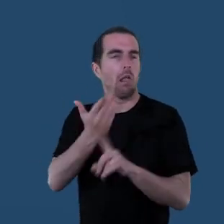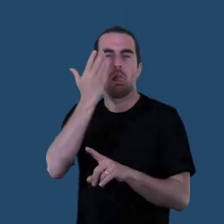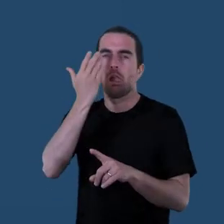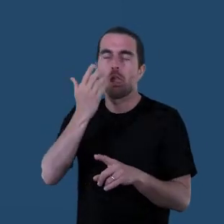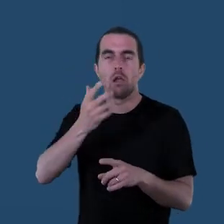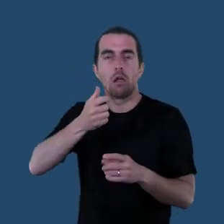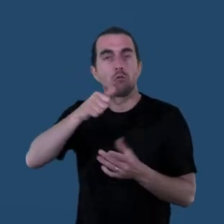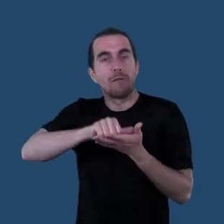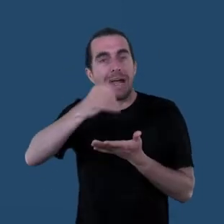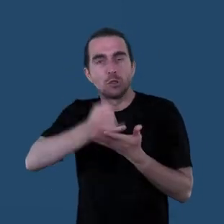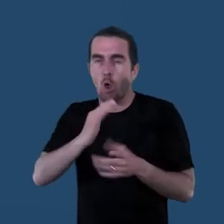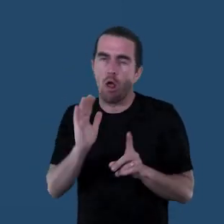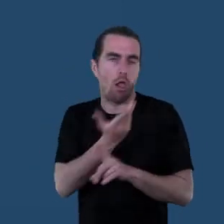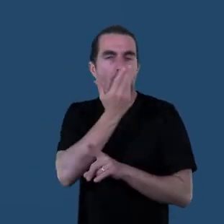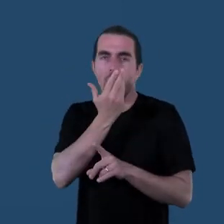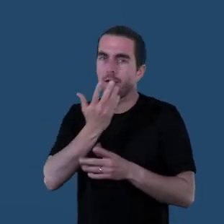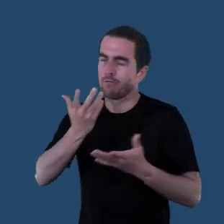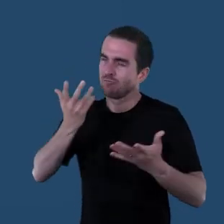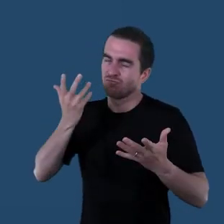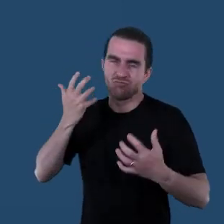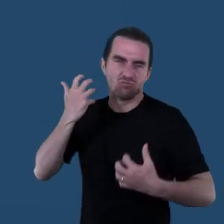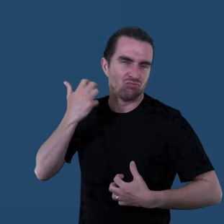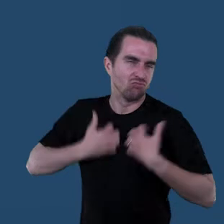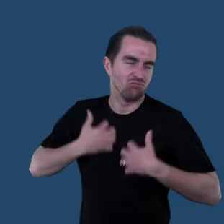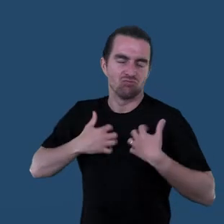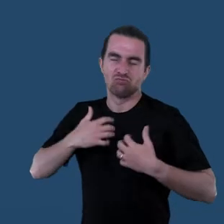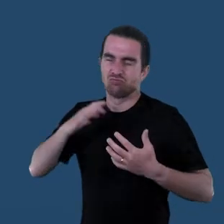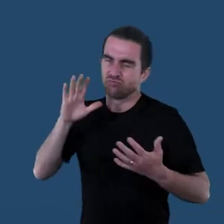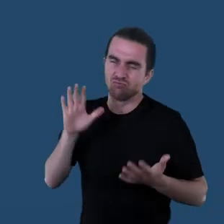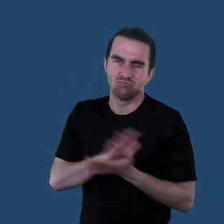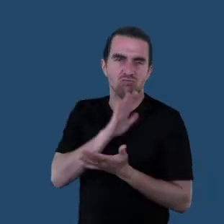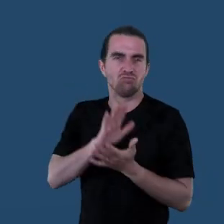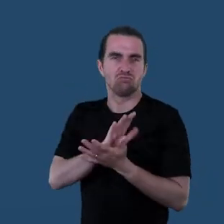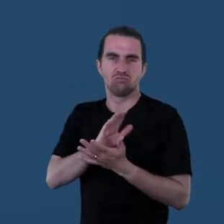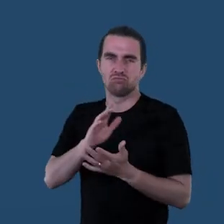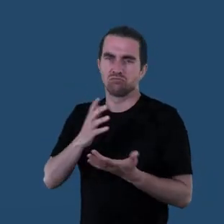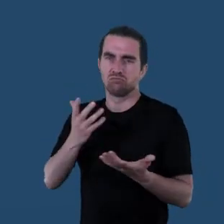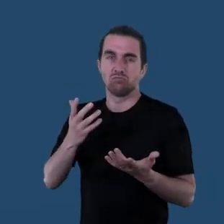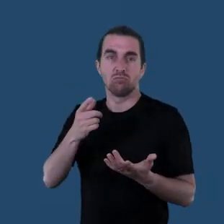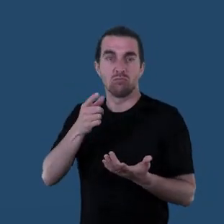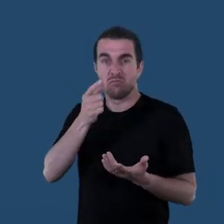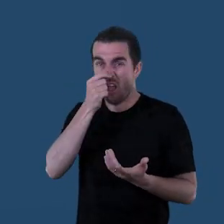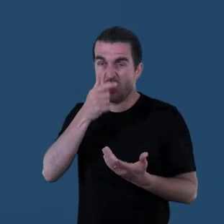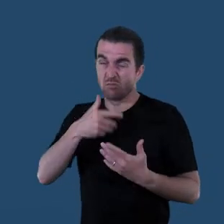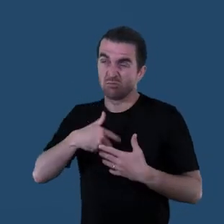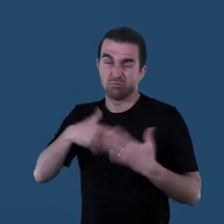let's put all the ethical concerns aside and just for fun, if you could have unlimited access somewhere in the world,